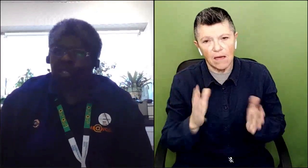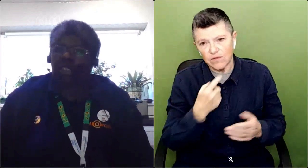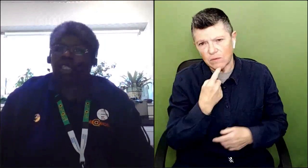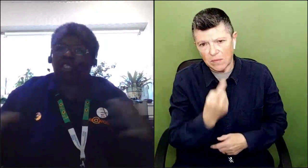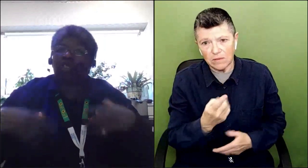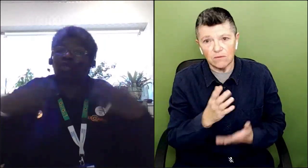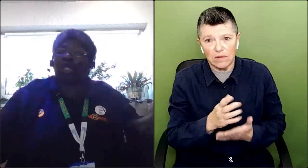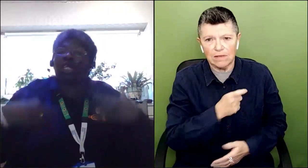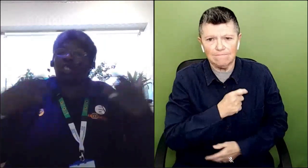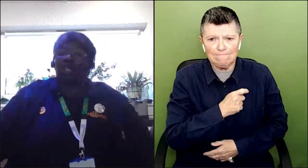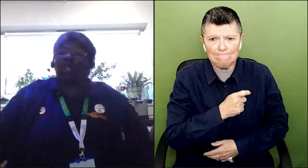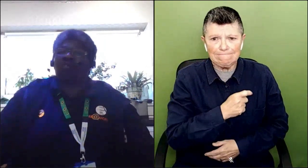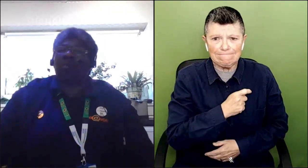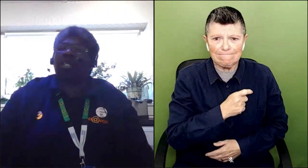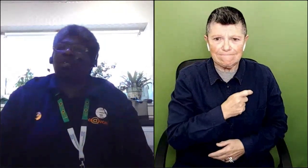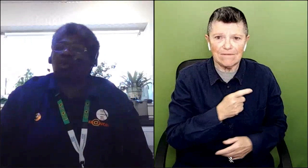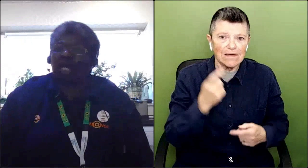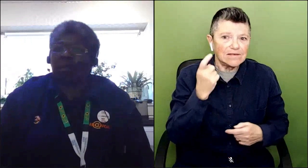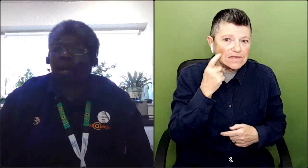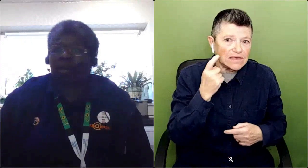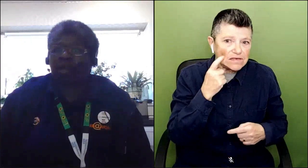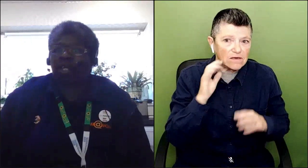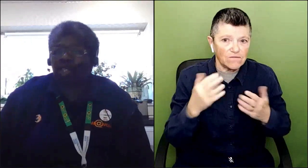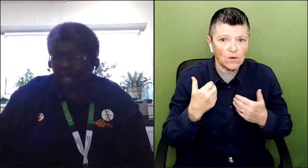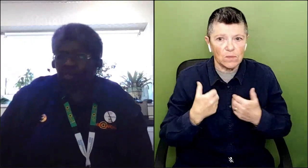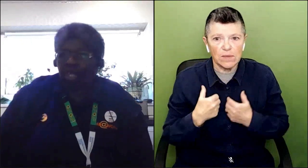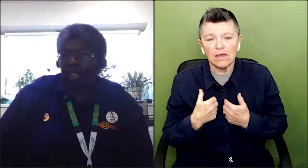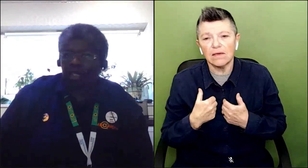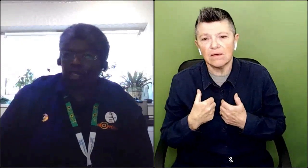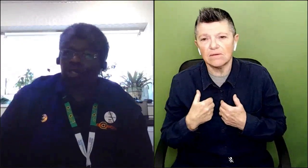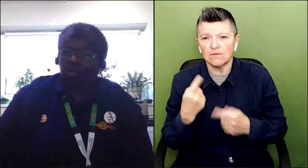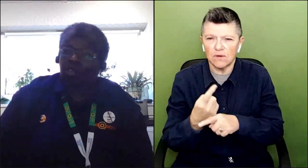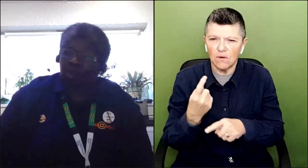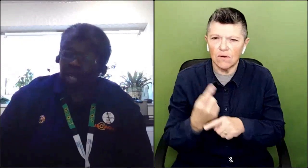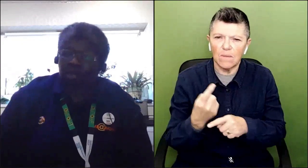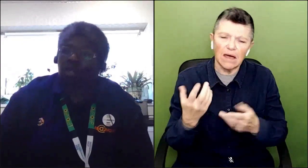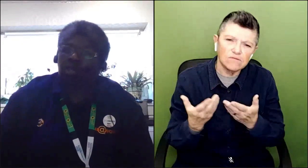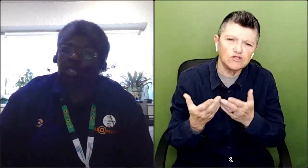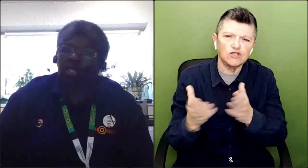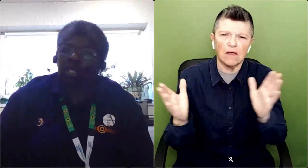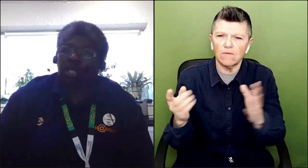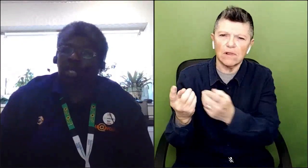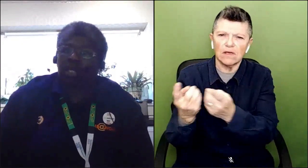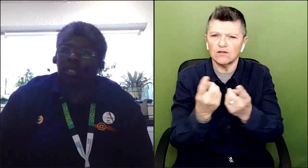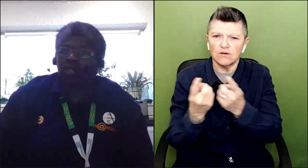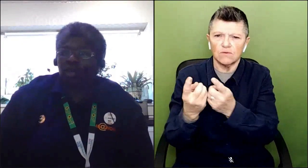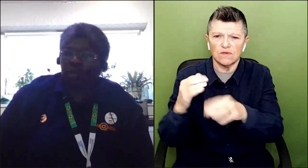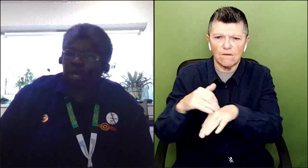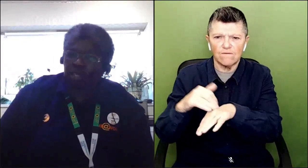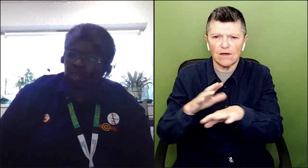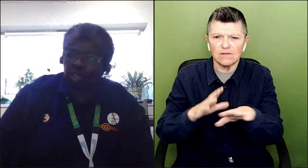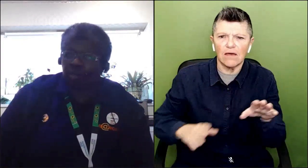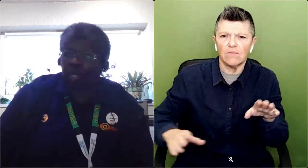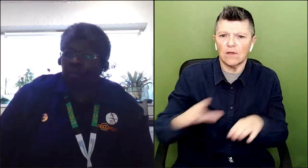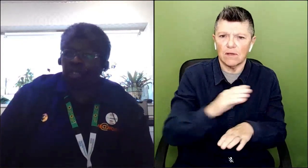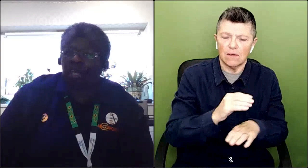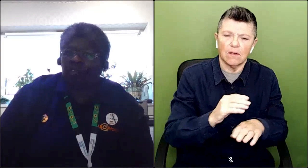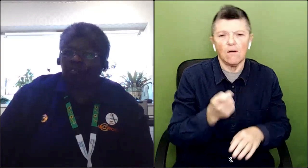to do because it's easier for me talking about generalised issues that affect all of us than talking about issues that affect myself.